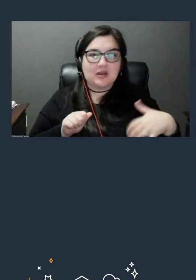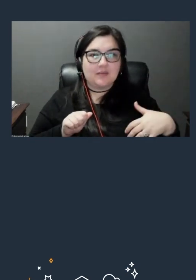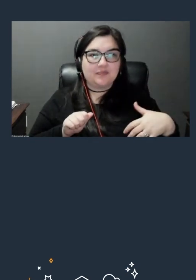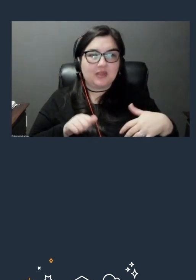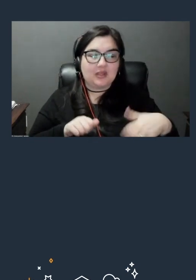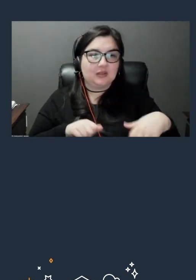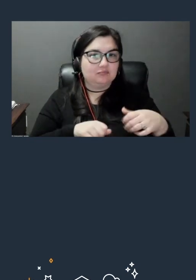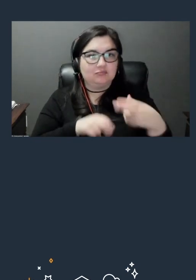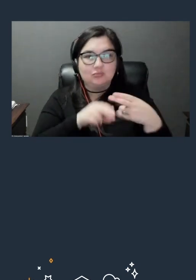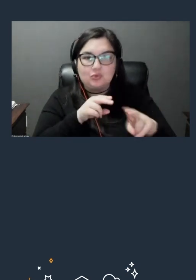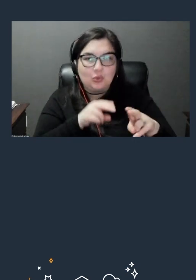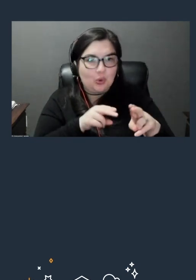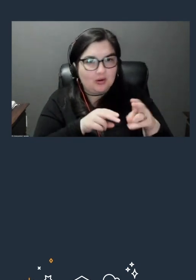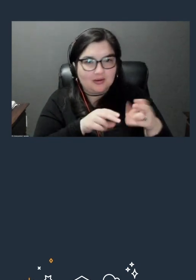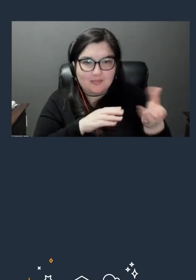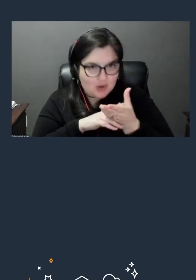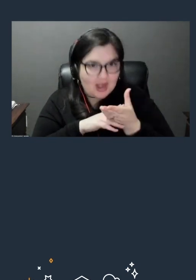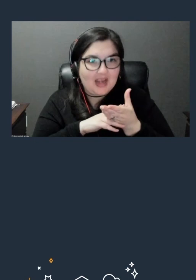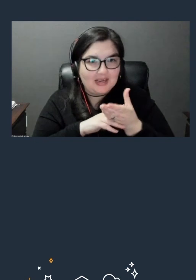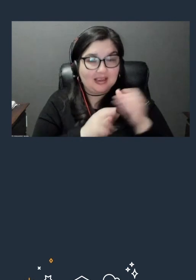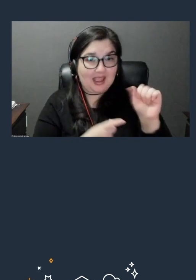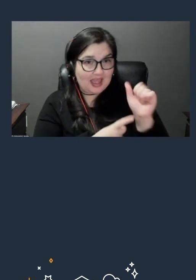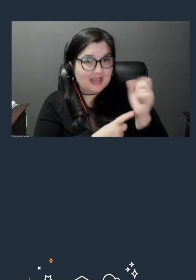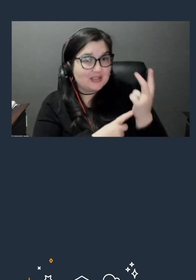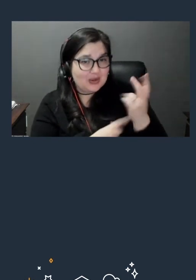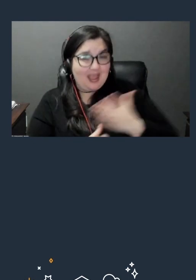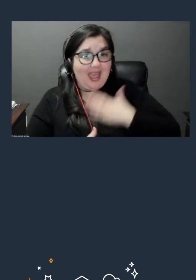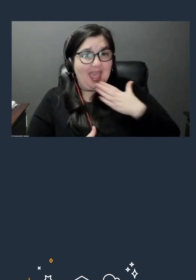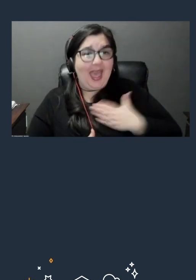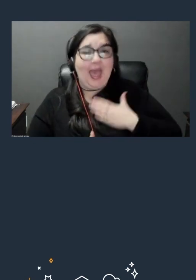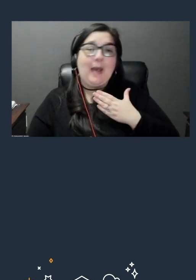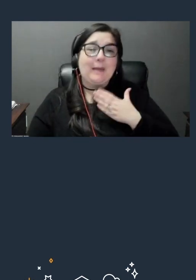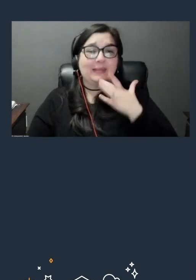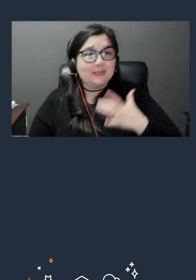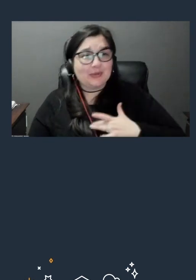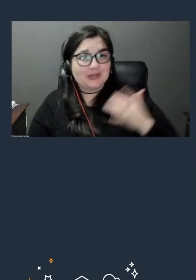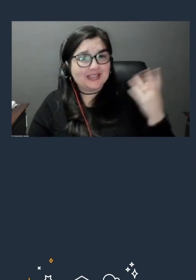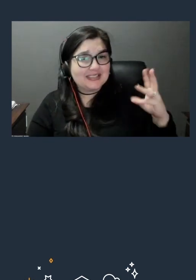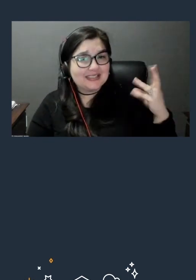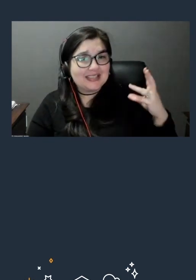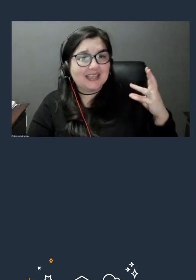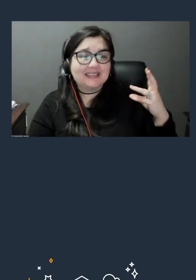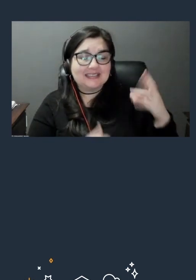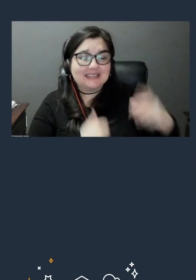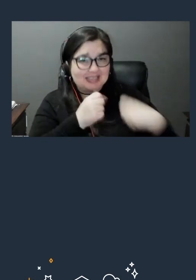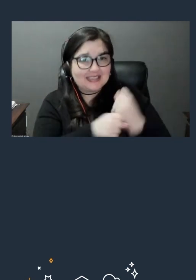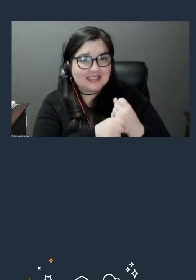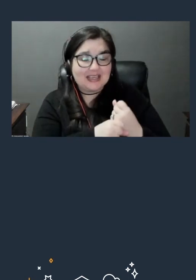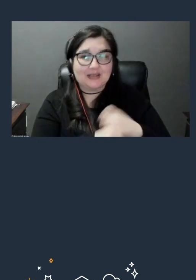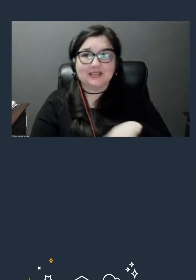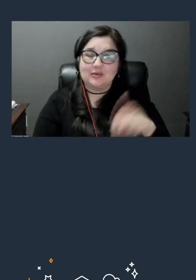We're gonna wish S3 a happy 16th birthday. In the keynote this morning that, hey, it can now pilot a hang glider,